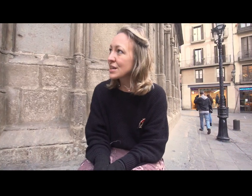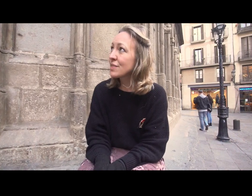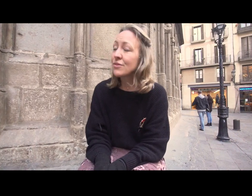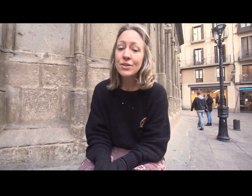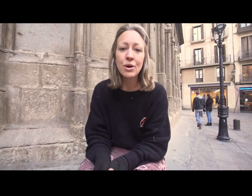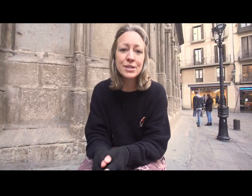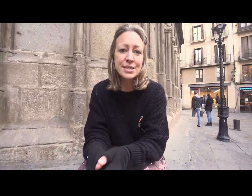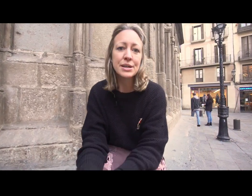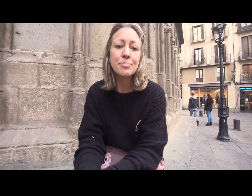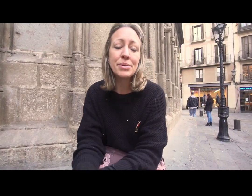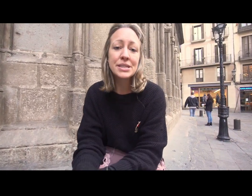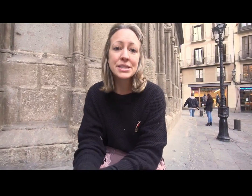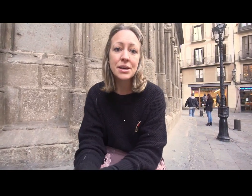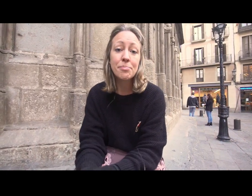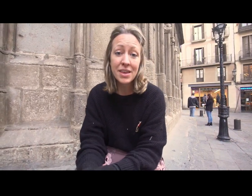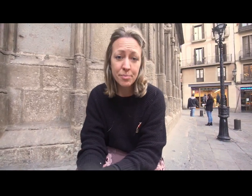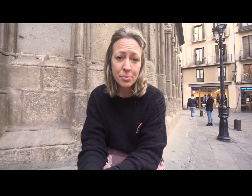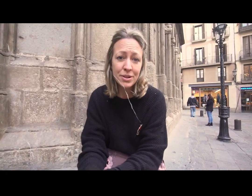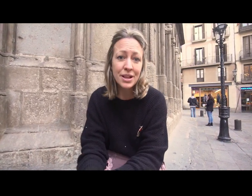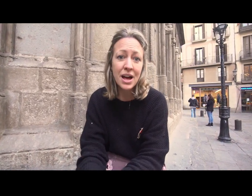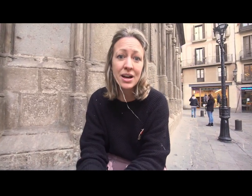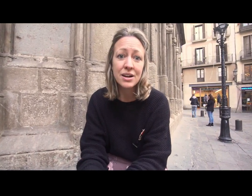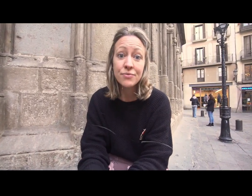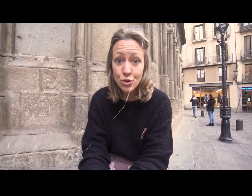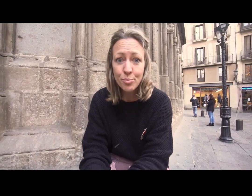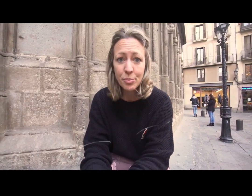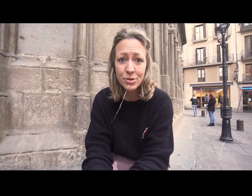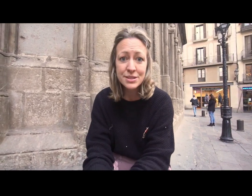it was a cathedral that was built by the people, for the people